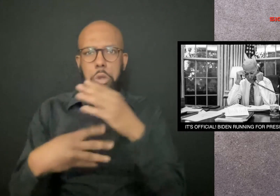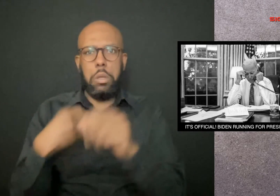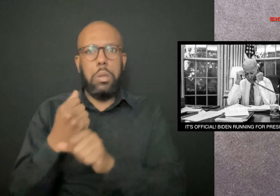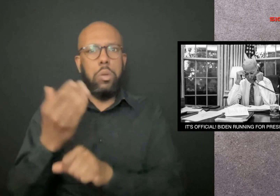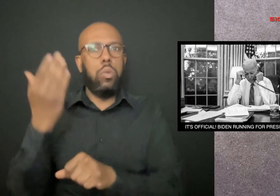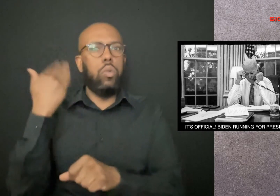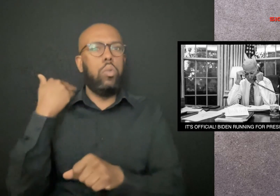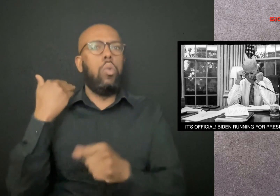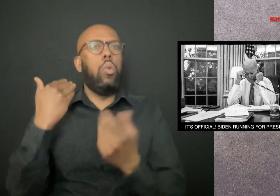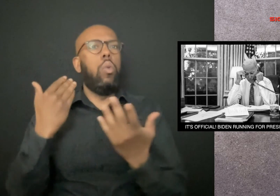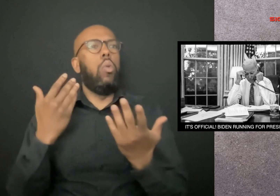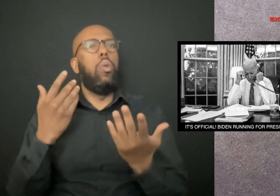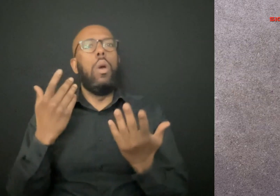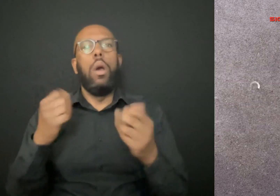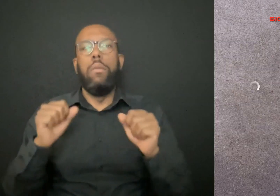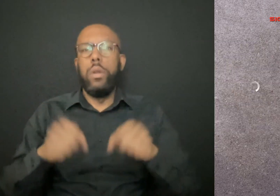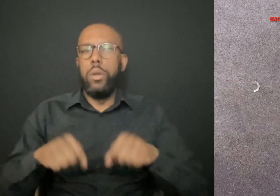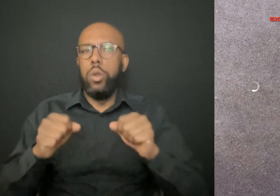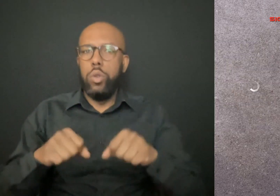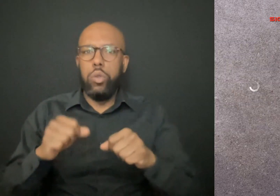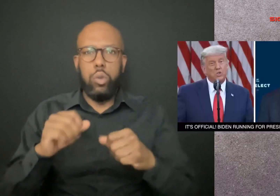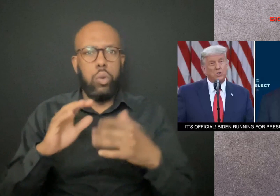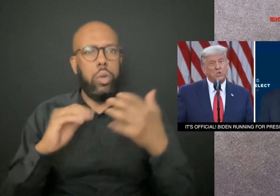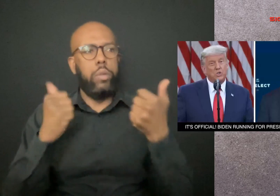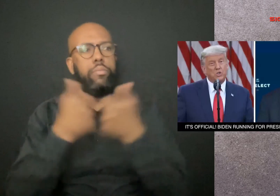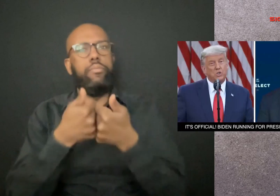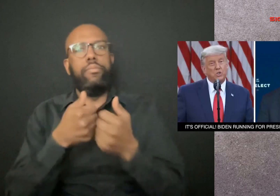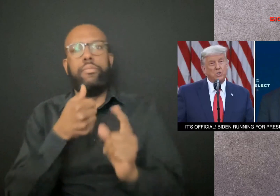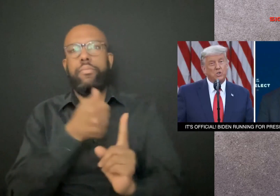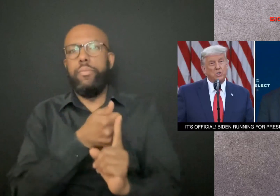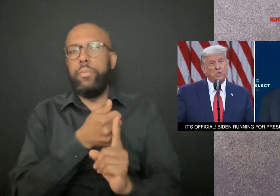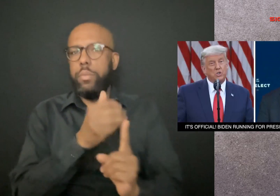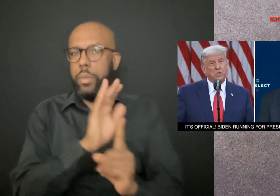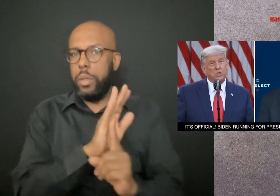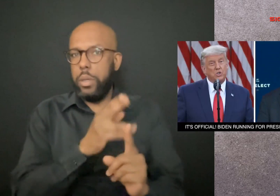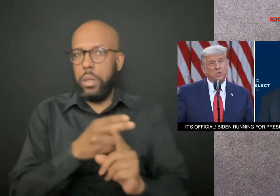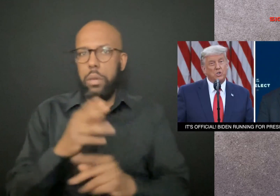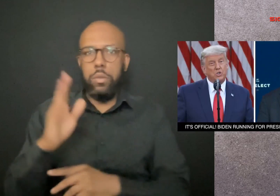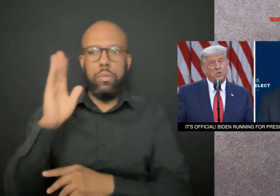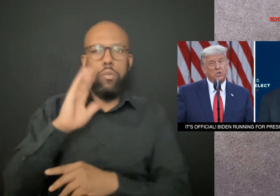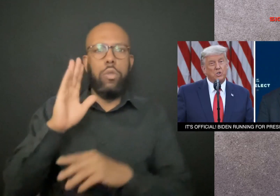and the 2024 contest could look similar to the one 4 years ago